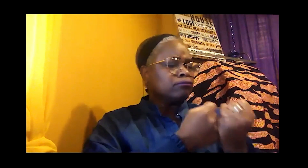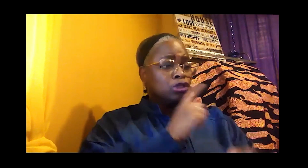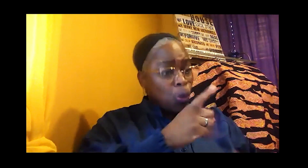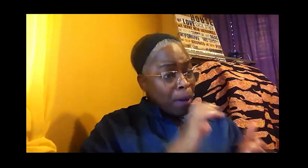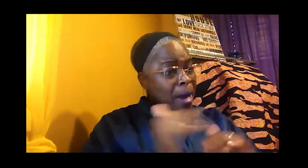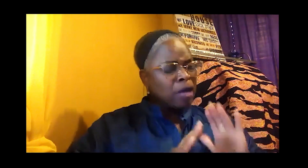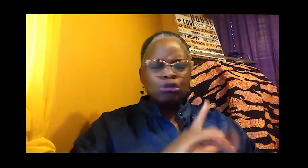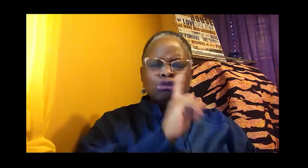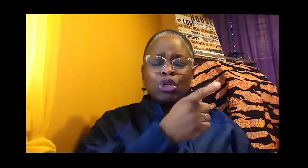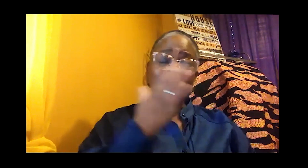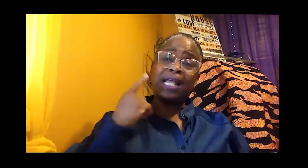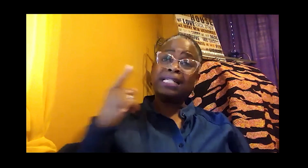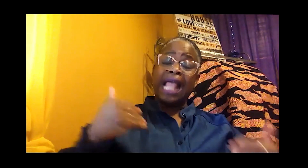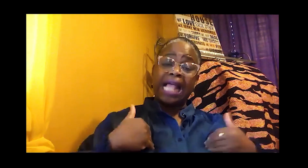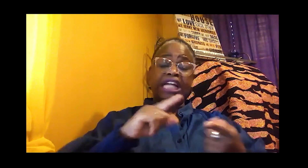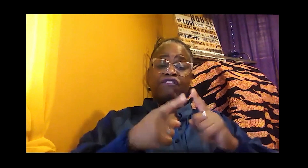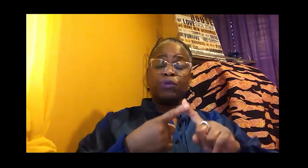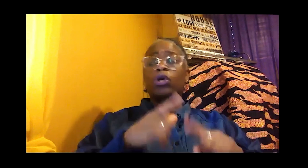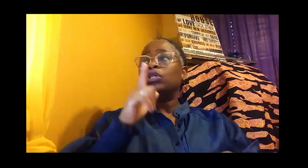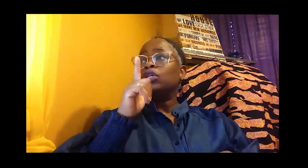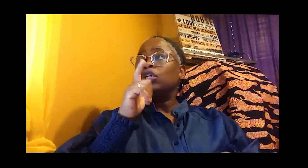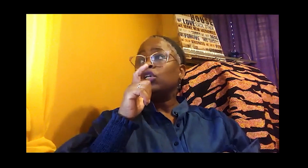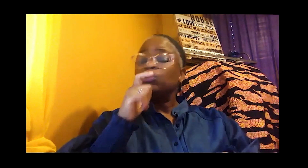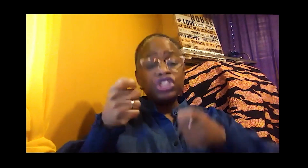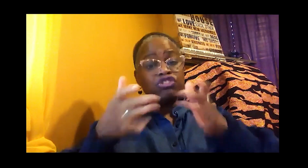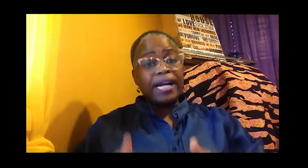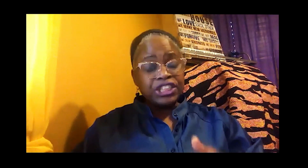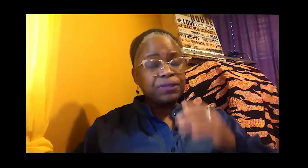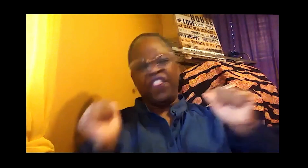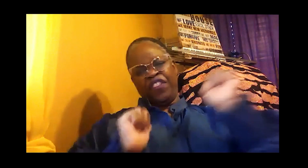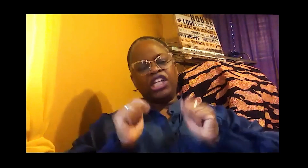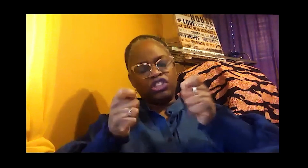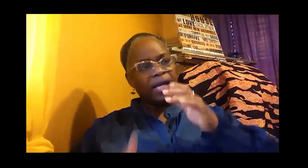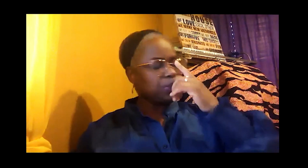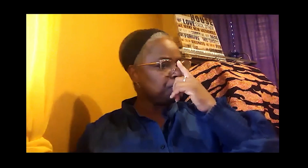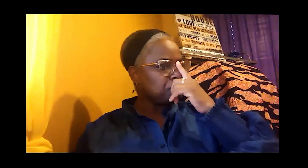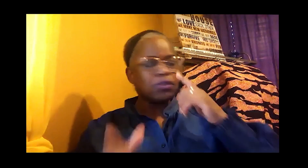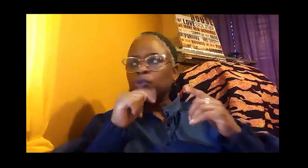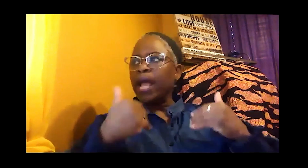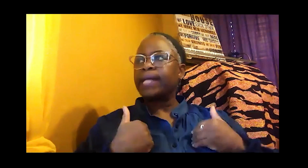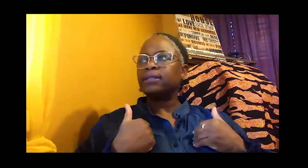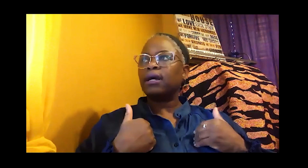deaf'. My mom was always right there with me every step of the way with her support. My mom even had